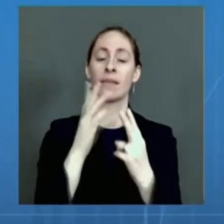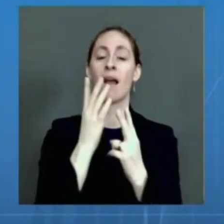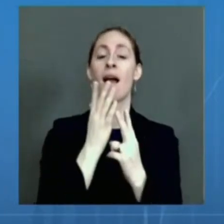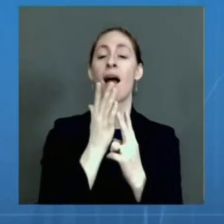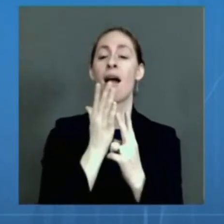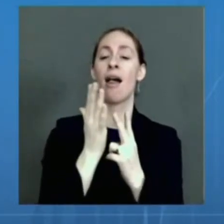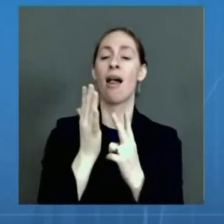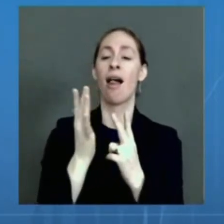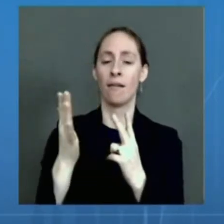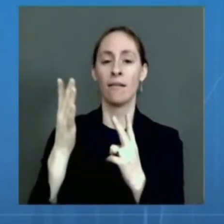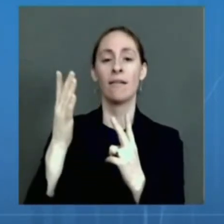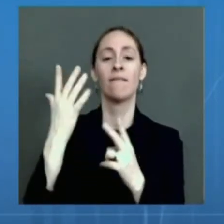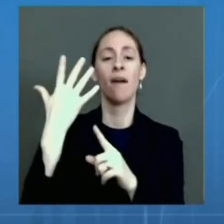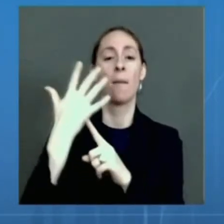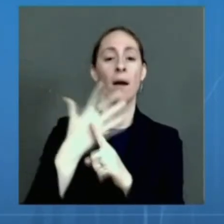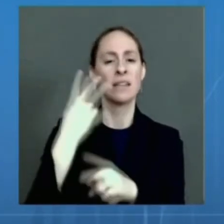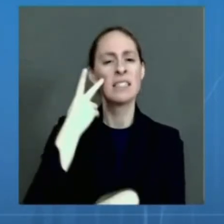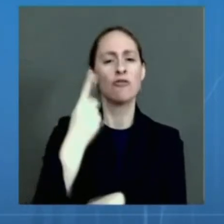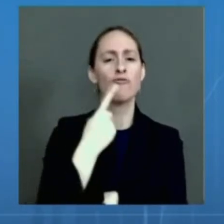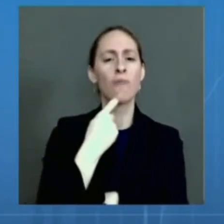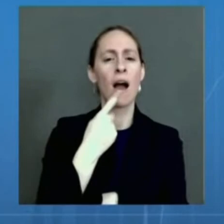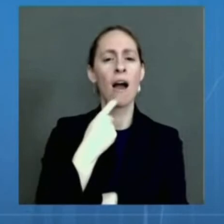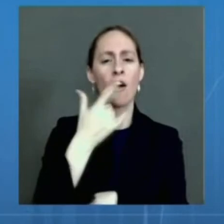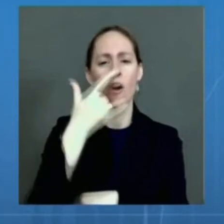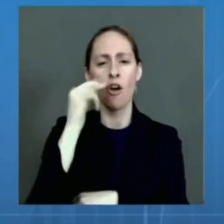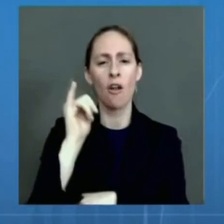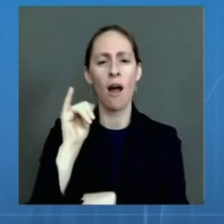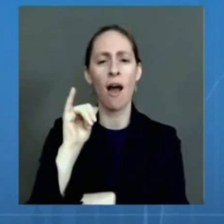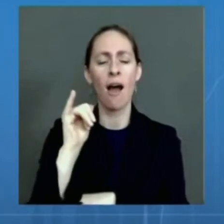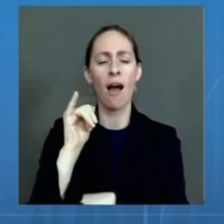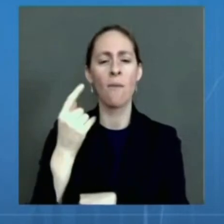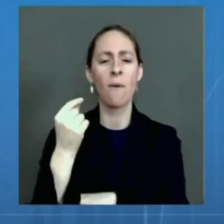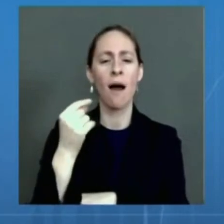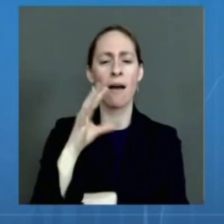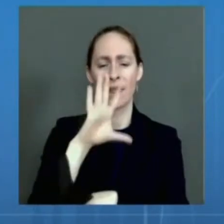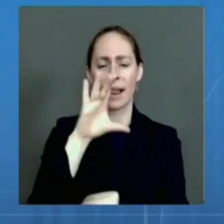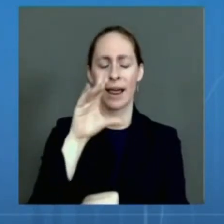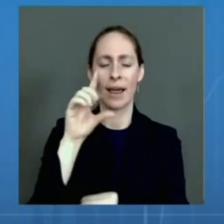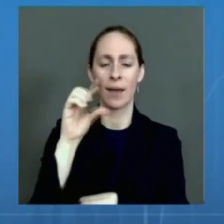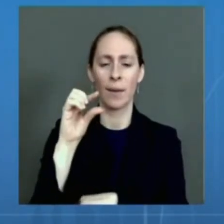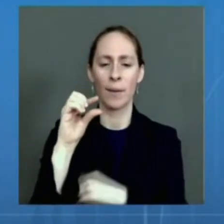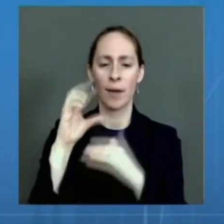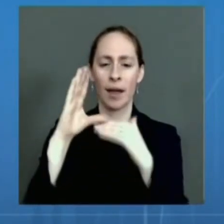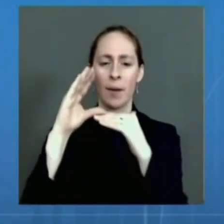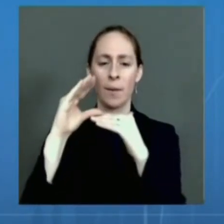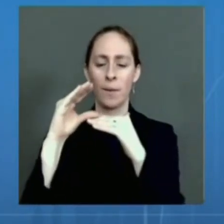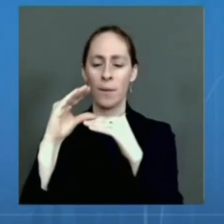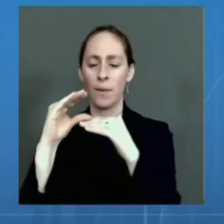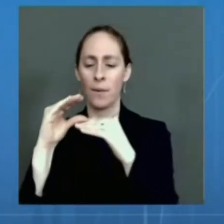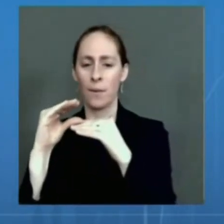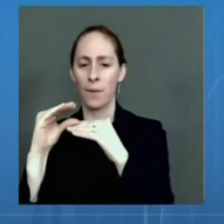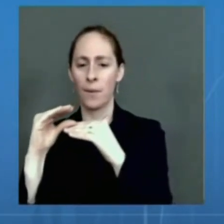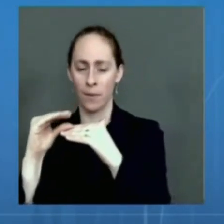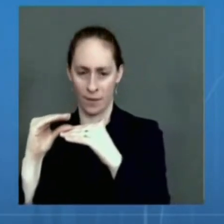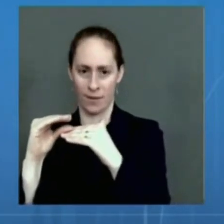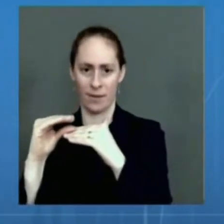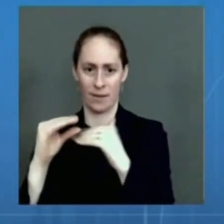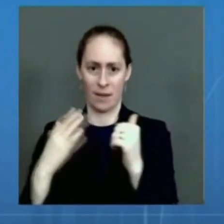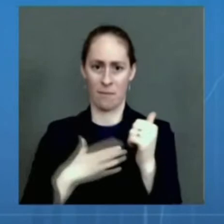AND LOOK UNDER OMICRON THE RED